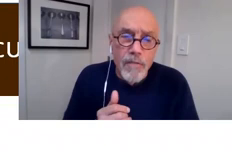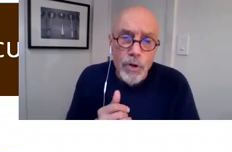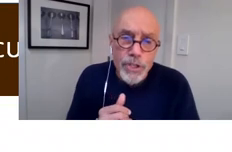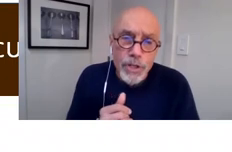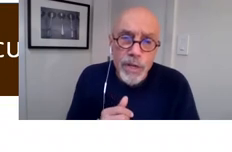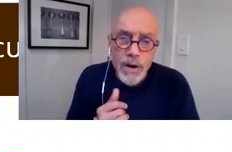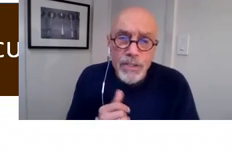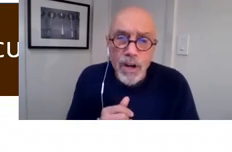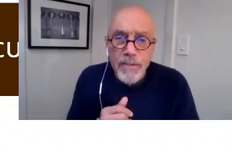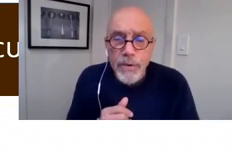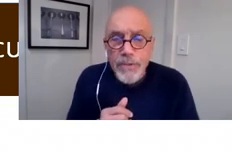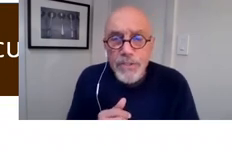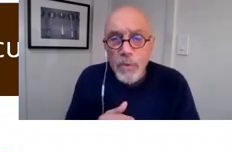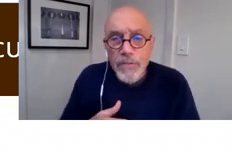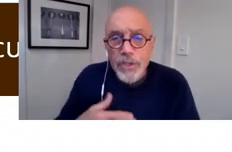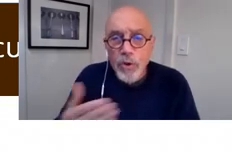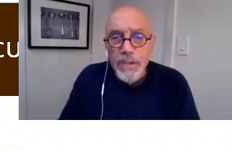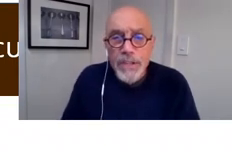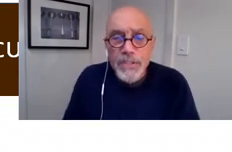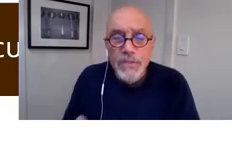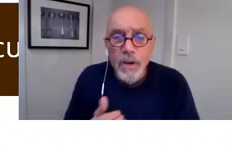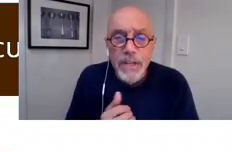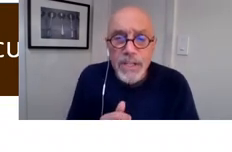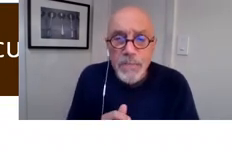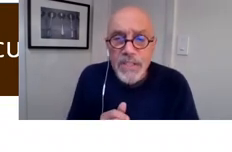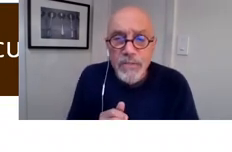how fortunate we are as coffee drinkers that we have enjoyed this very inexpensive